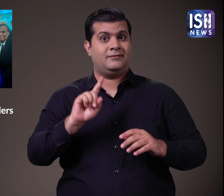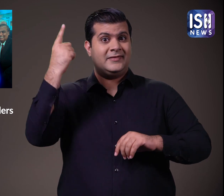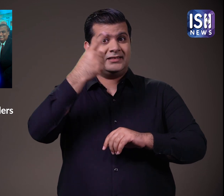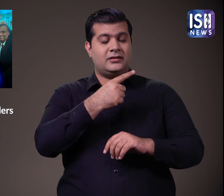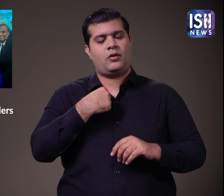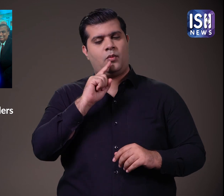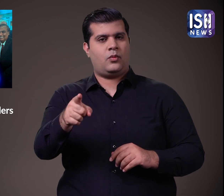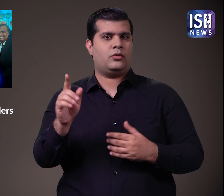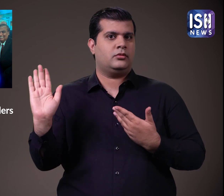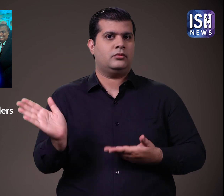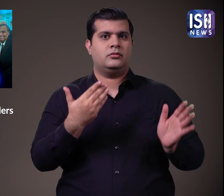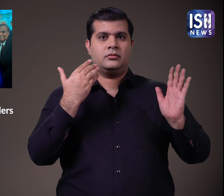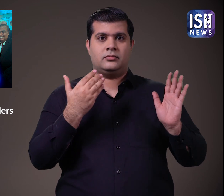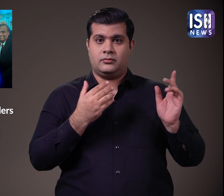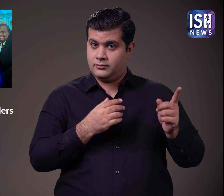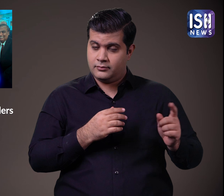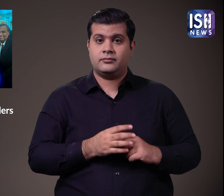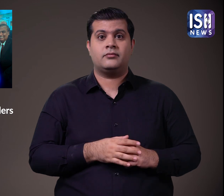Hence on the first day he passed the order to forgive them.